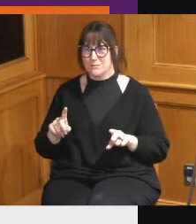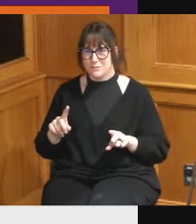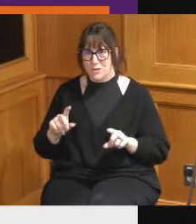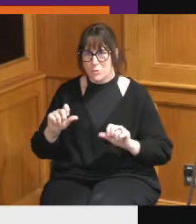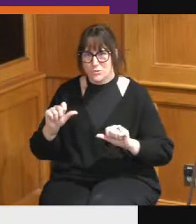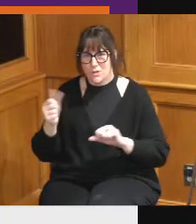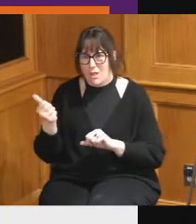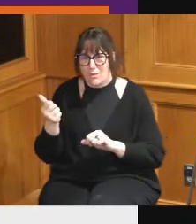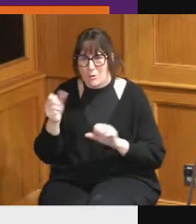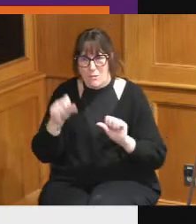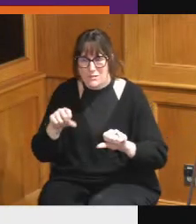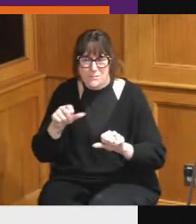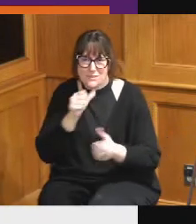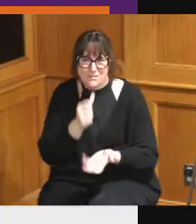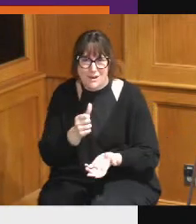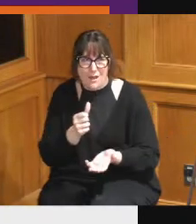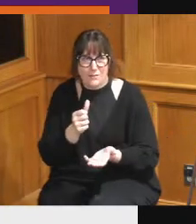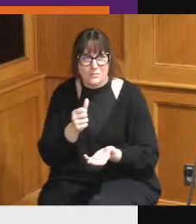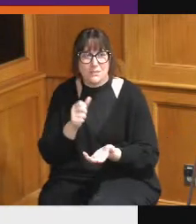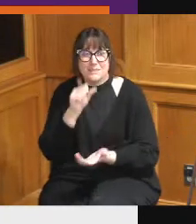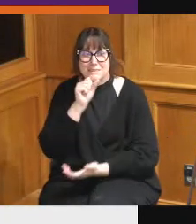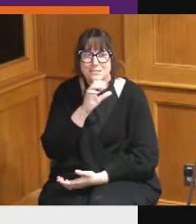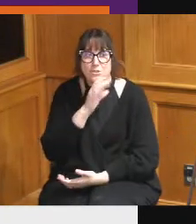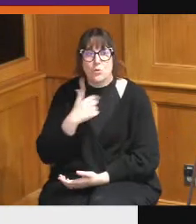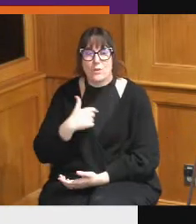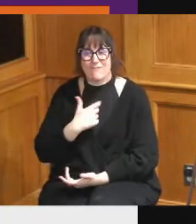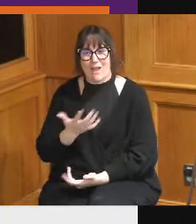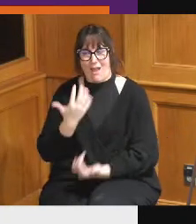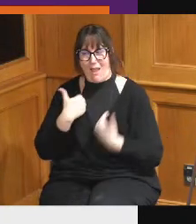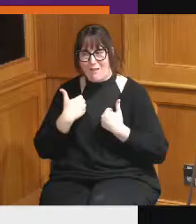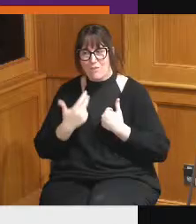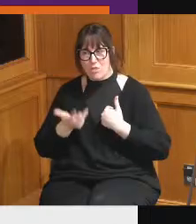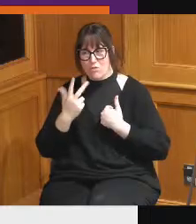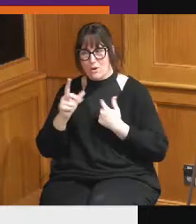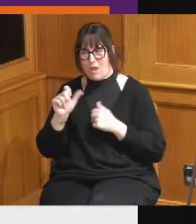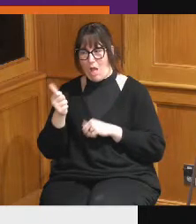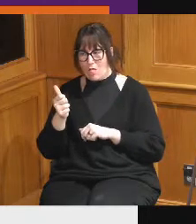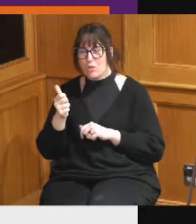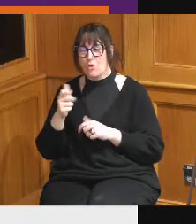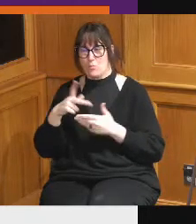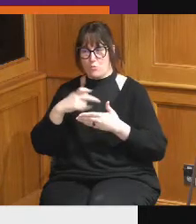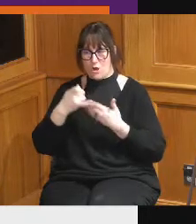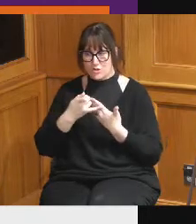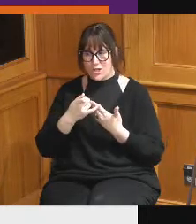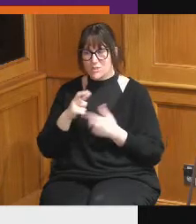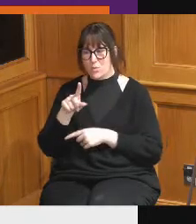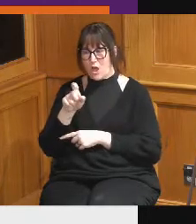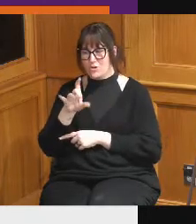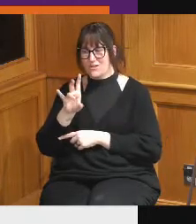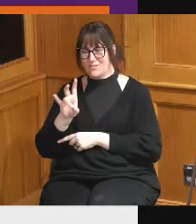senior Target we've had three different projects come through that have 187 units that's 21% of the